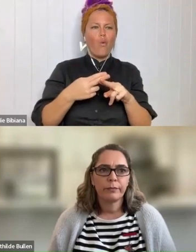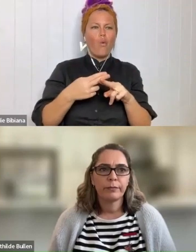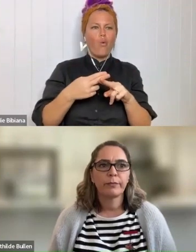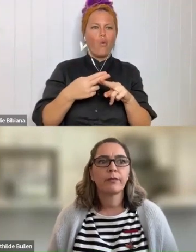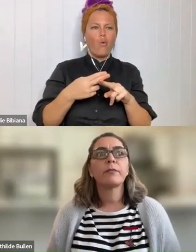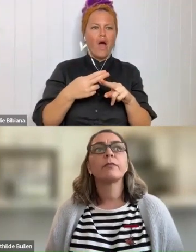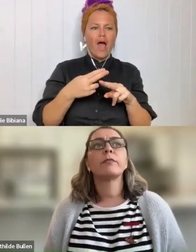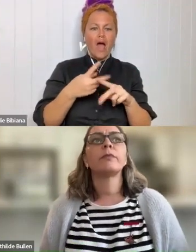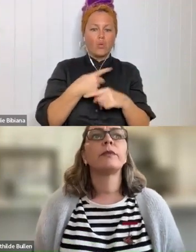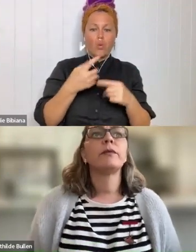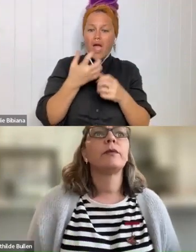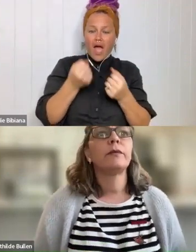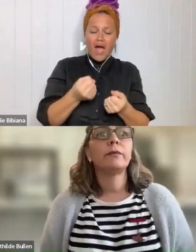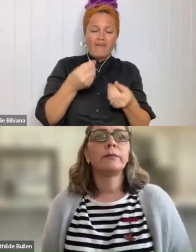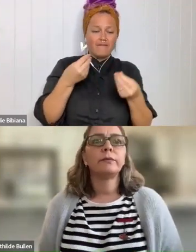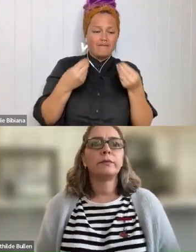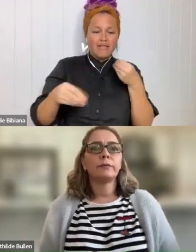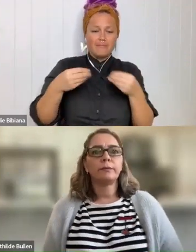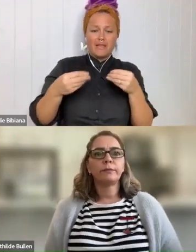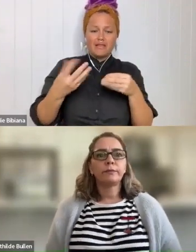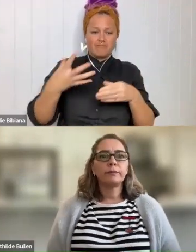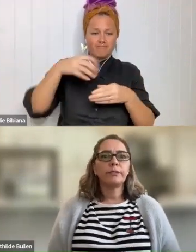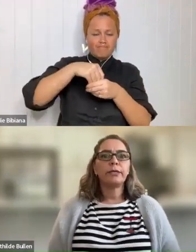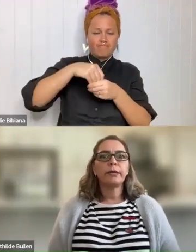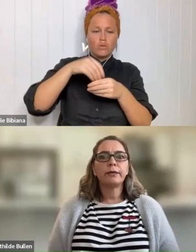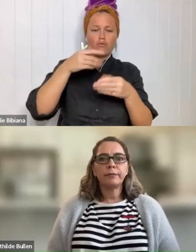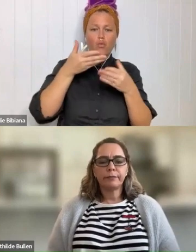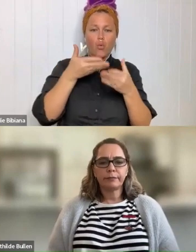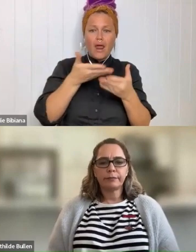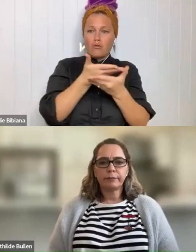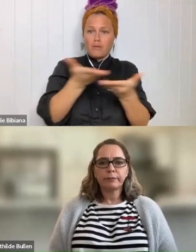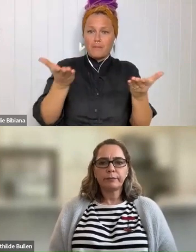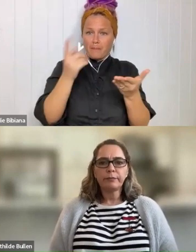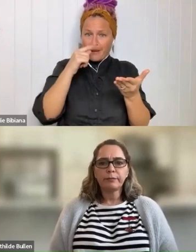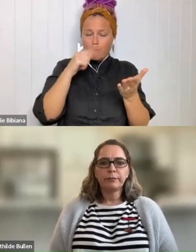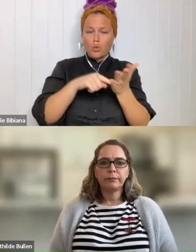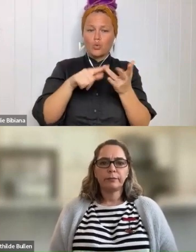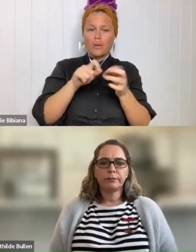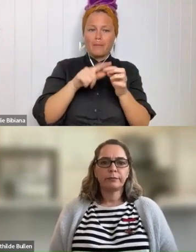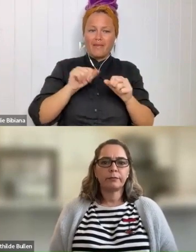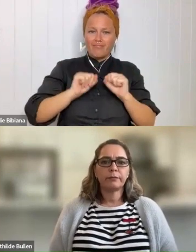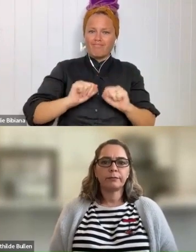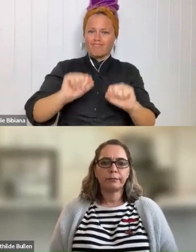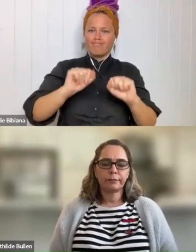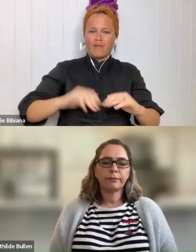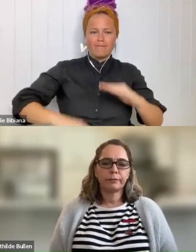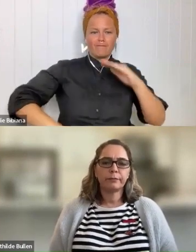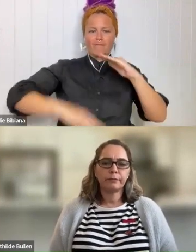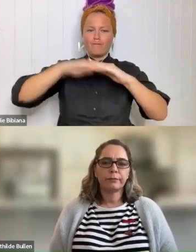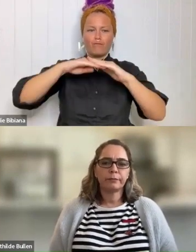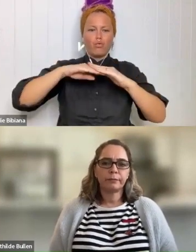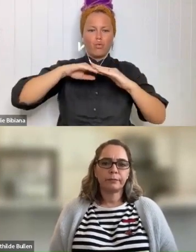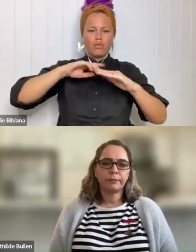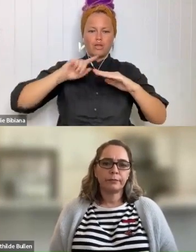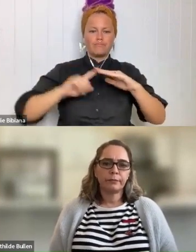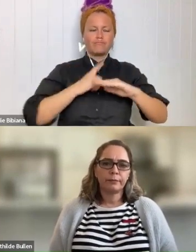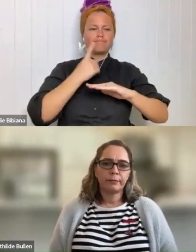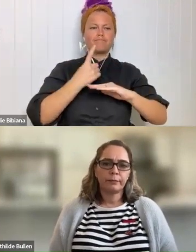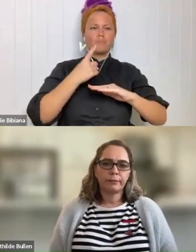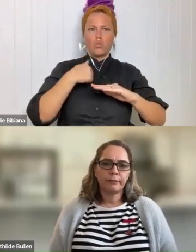have a flexibility built in that allows people to be their full selves. And we don't ask anyone to leave anything at the door.